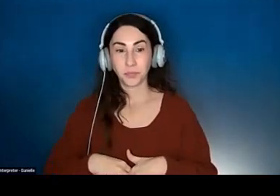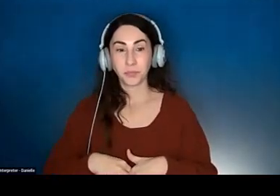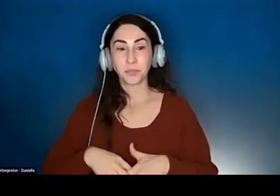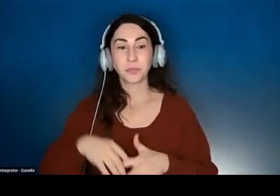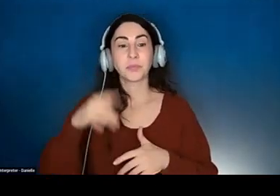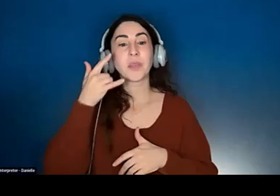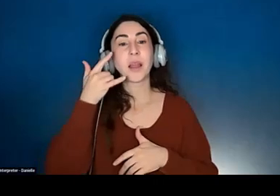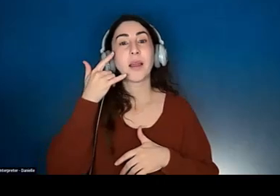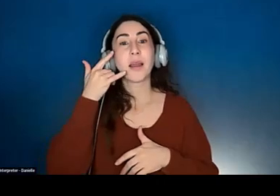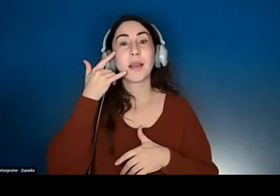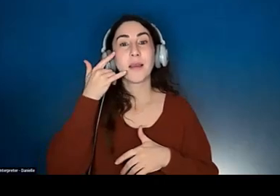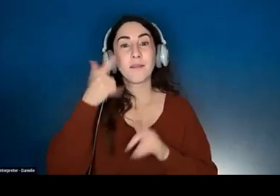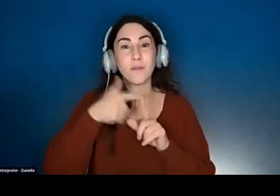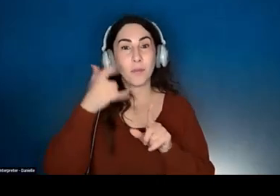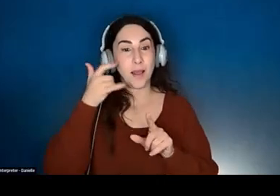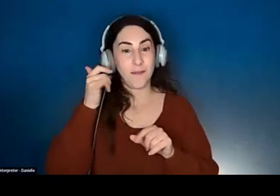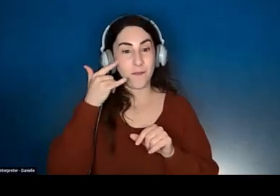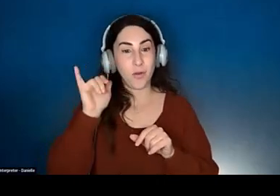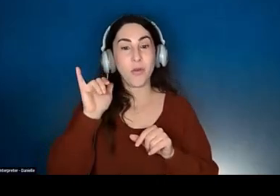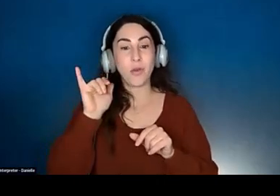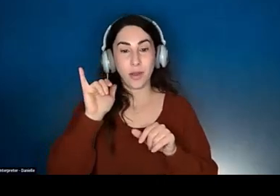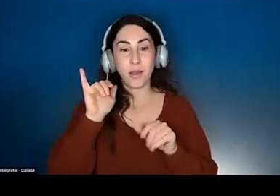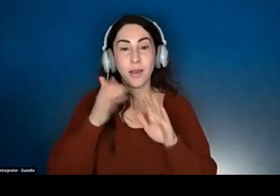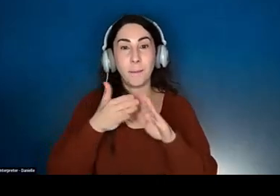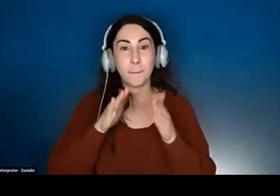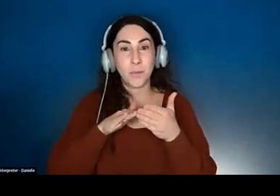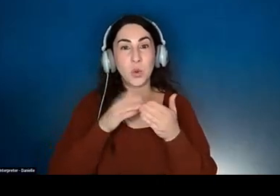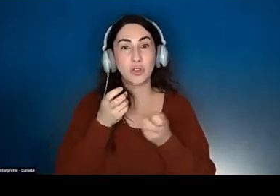partners, the California Community Transitions Program.